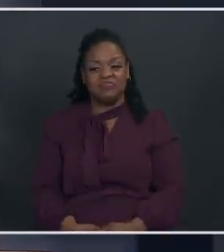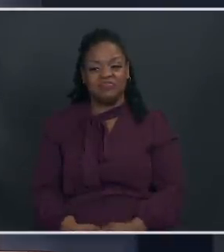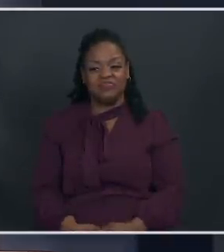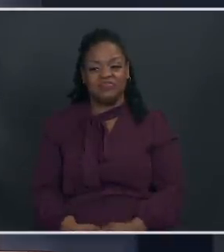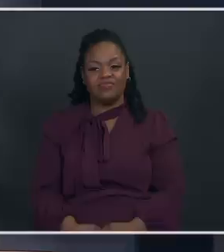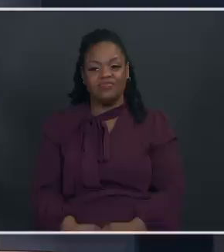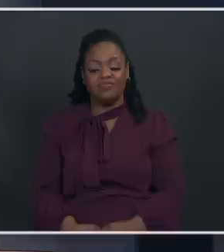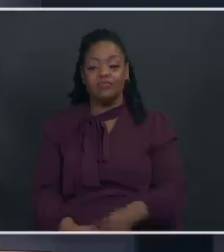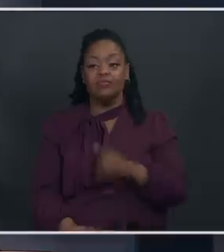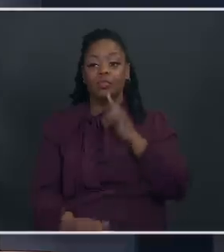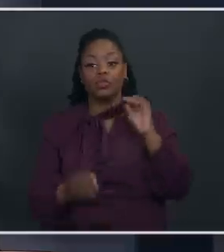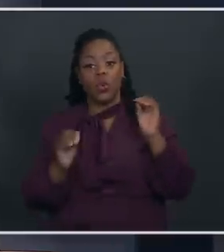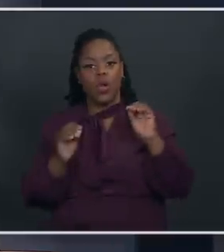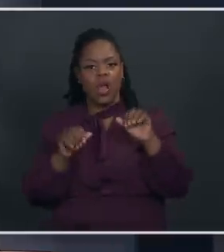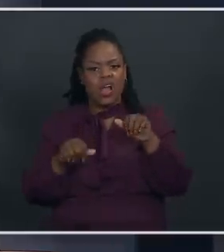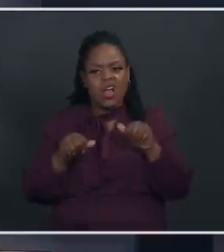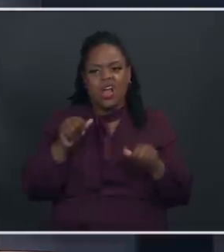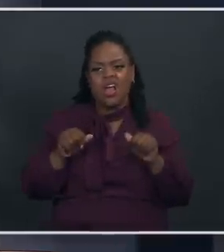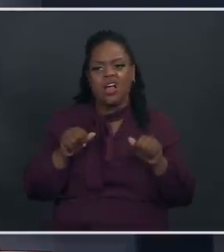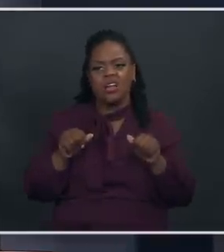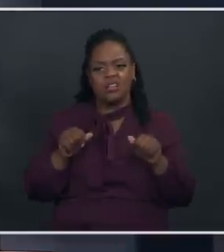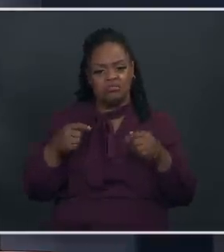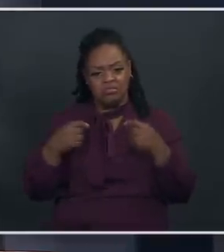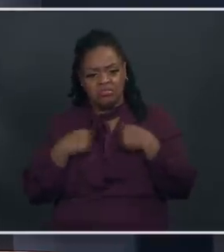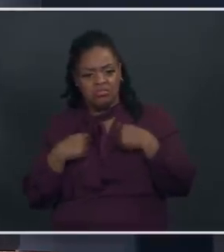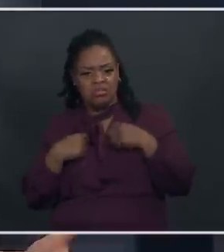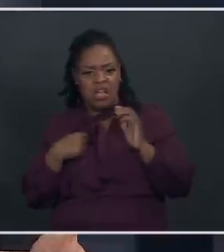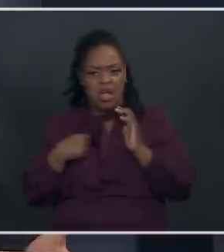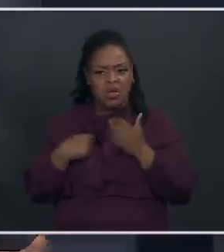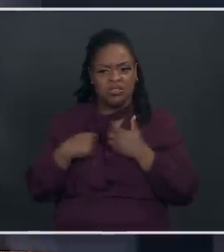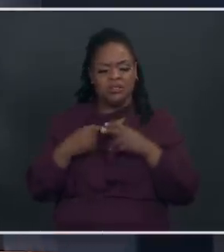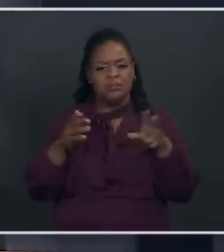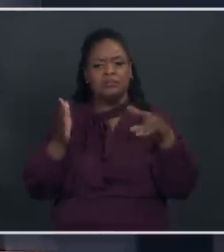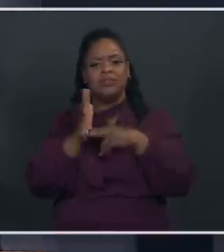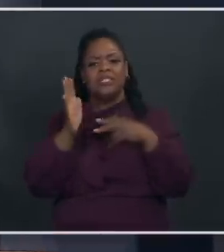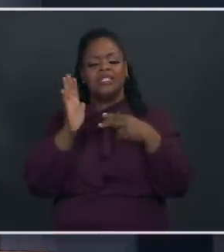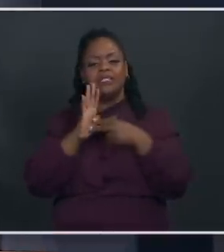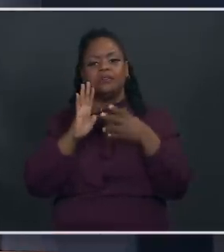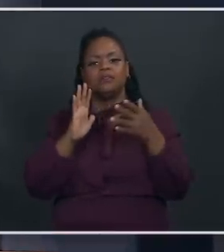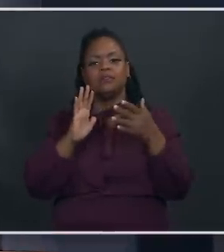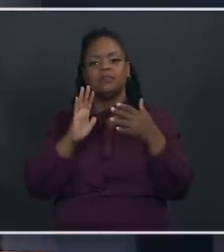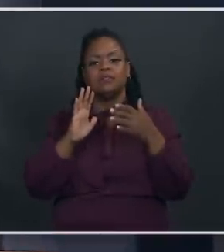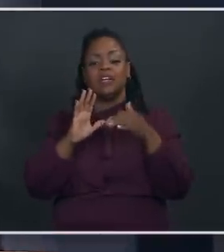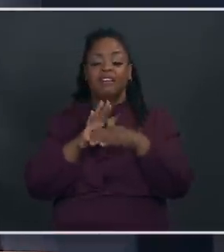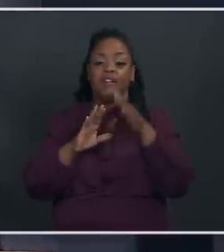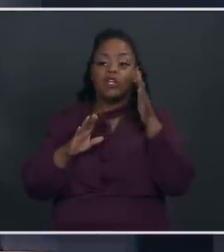our credibility at this point in time. Someone probably will, and the answer will be that